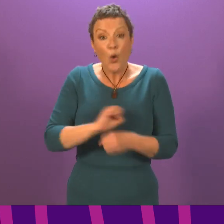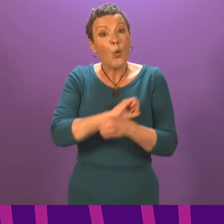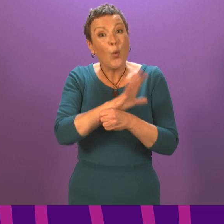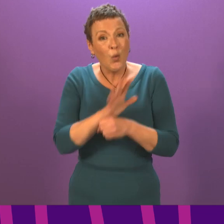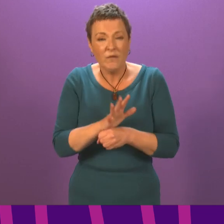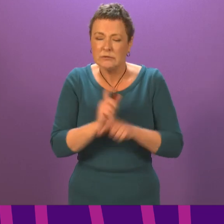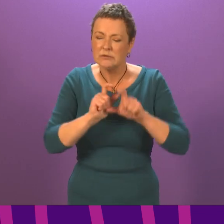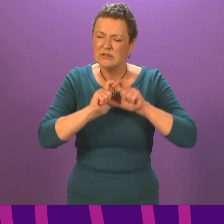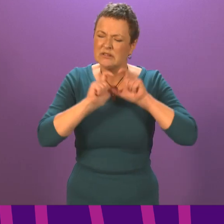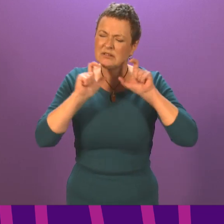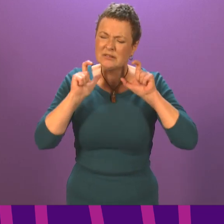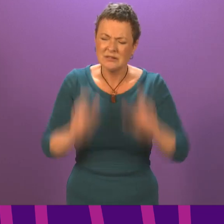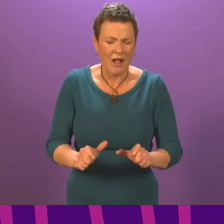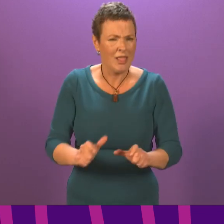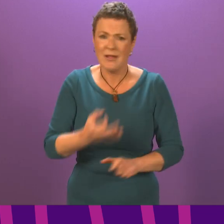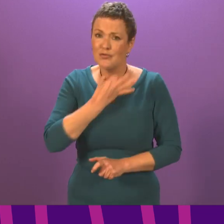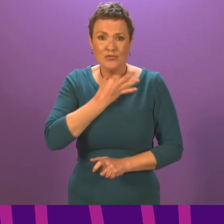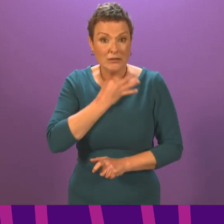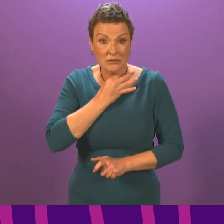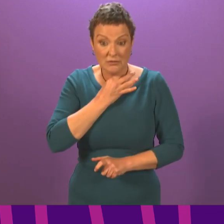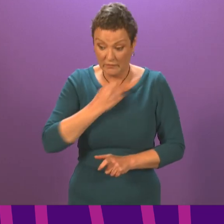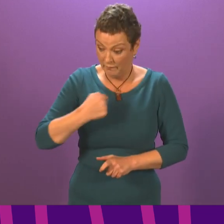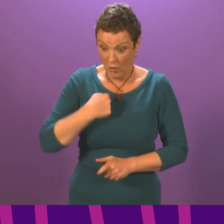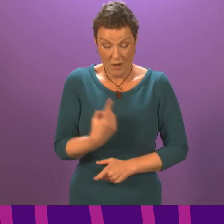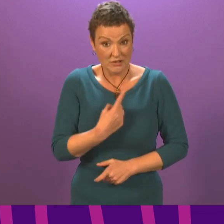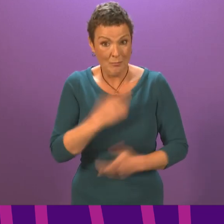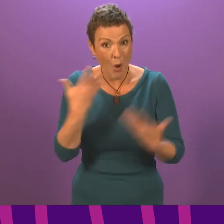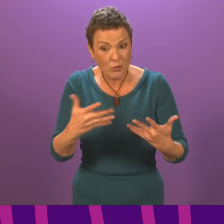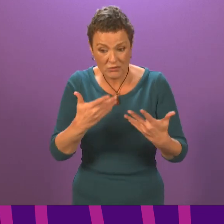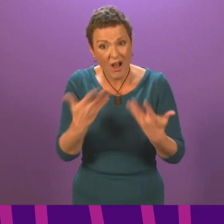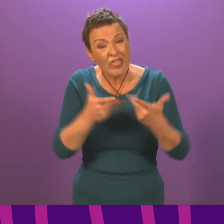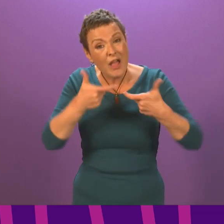still presents a real risk—not only for us, but for countries around the world. Over